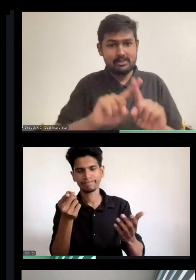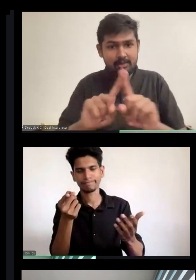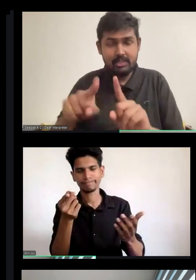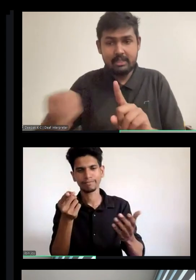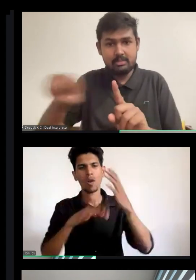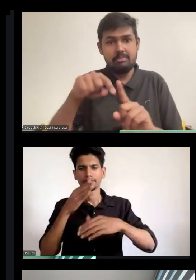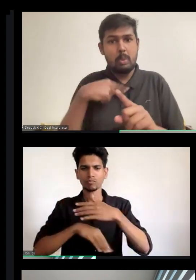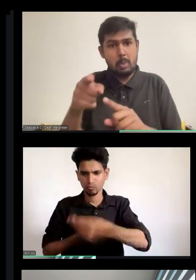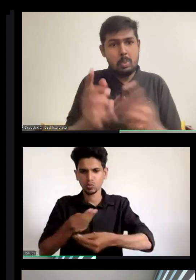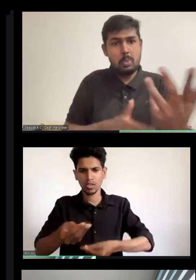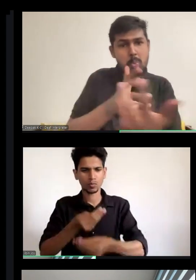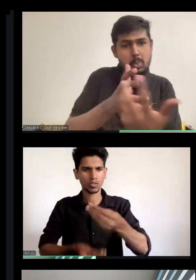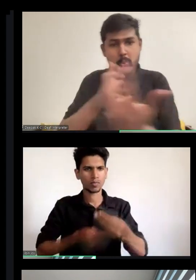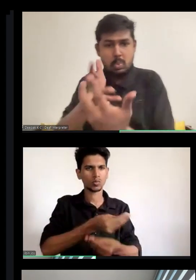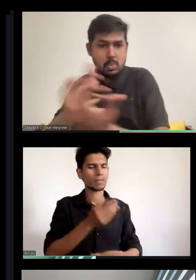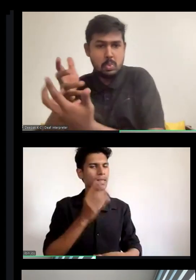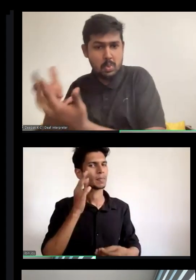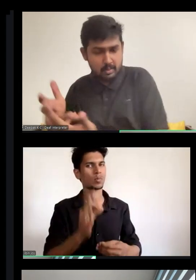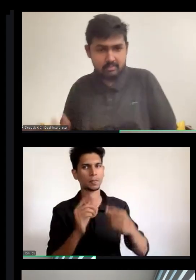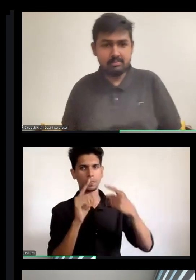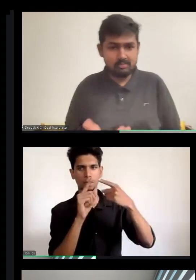The second pillar is called compatible technology.